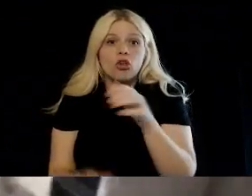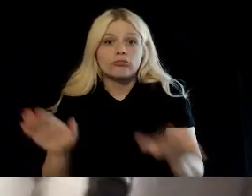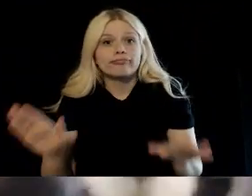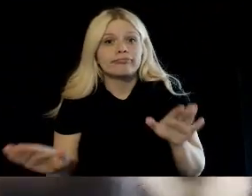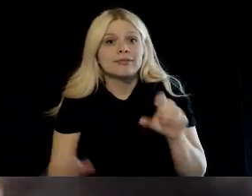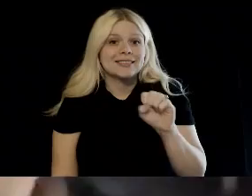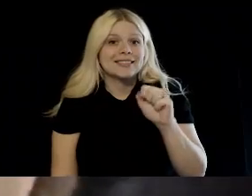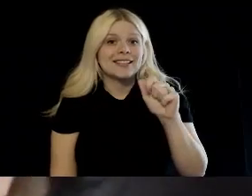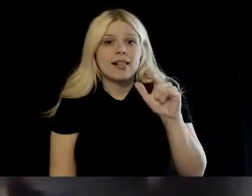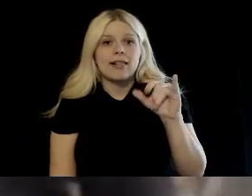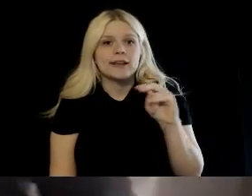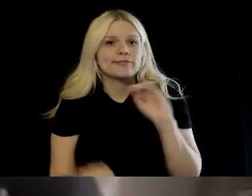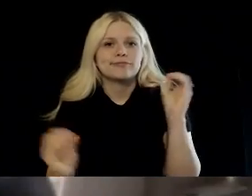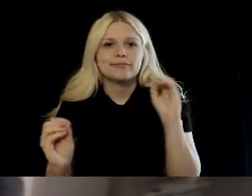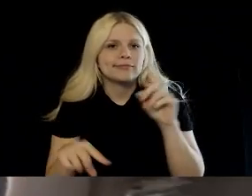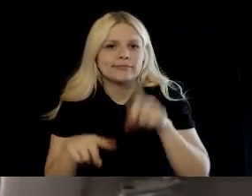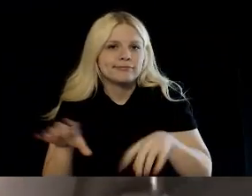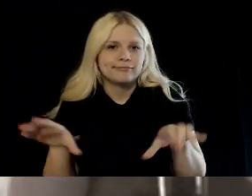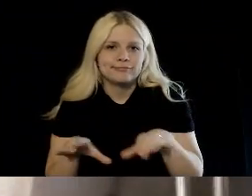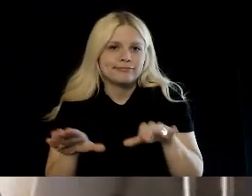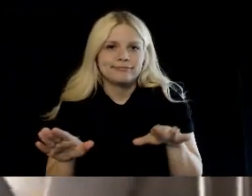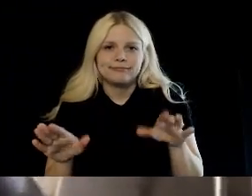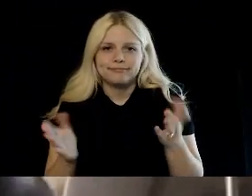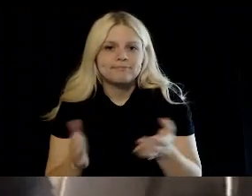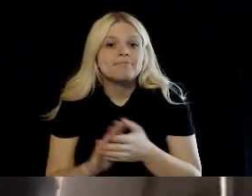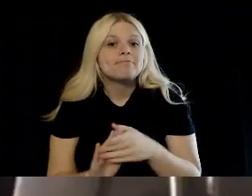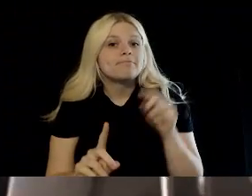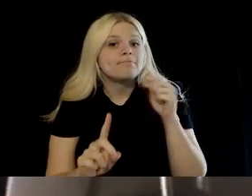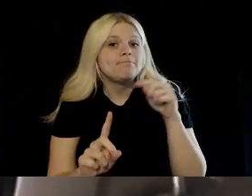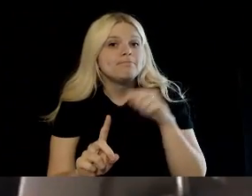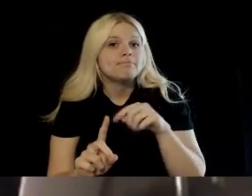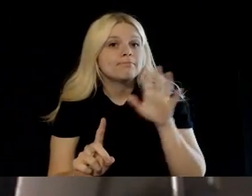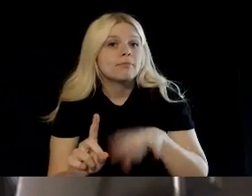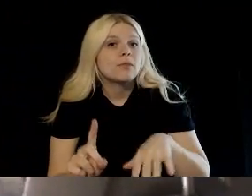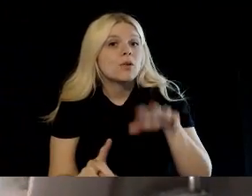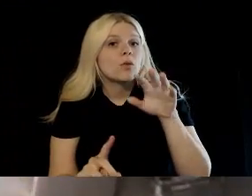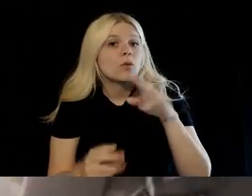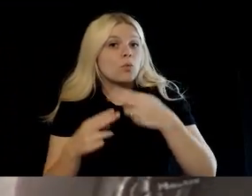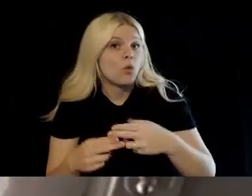I get so intimidated you guys! Michelle: Yeah, Maverick is about 610 lbs right now.